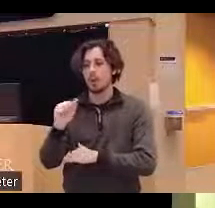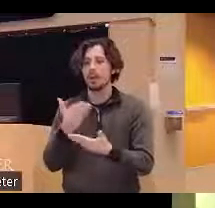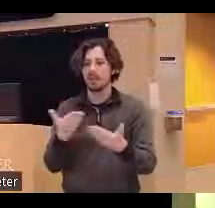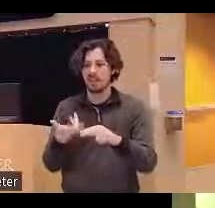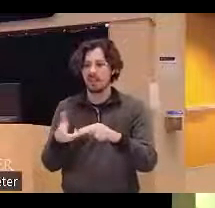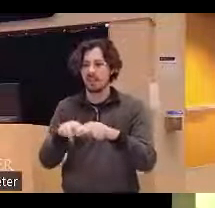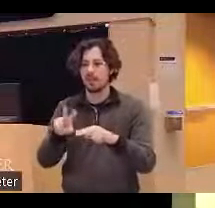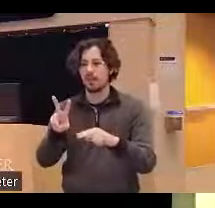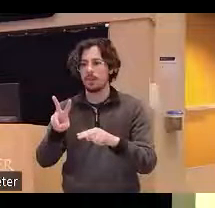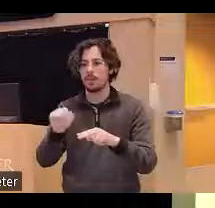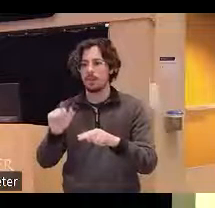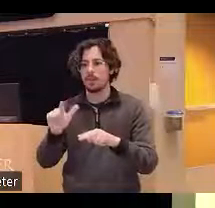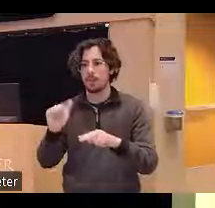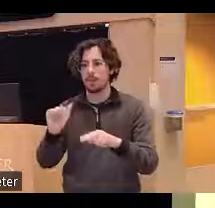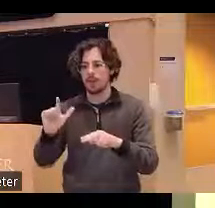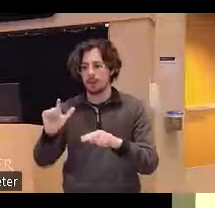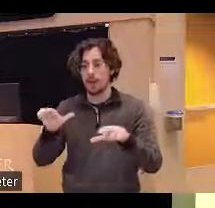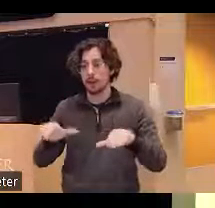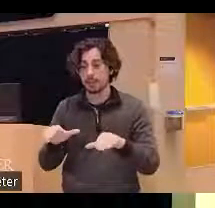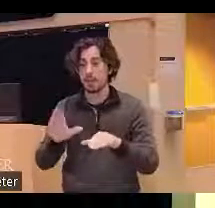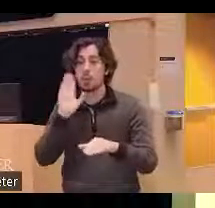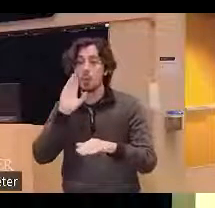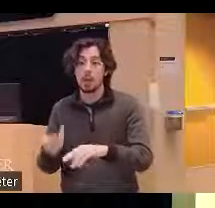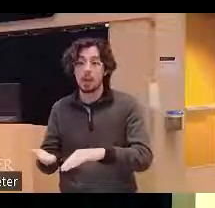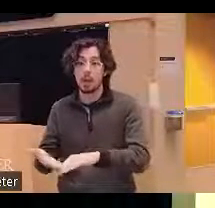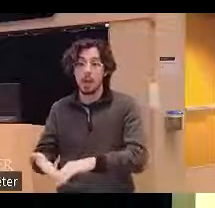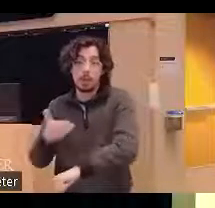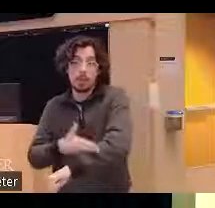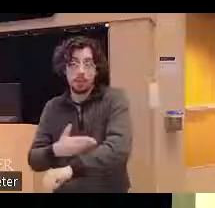or should be able to improve symptoms and outcomes is I mean I do with my I